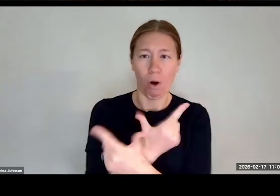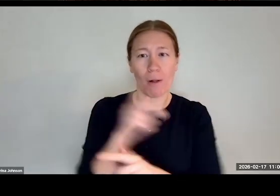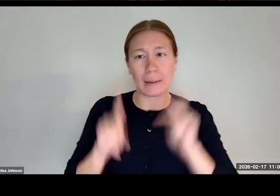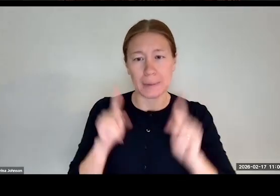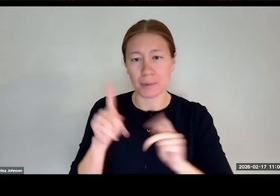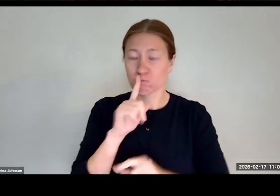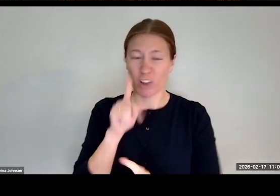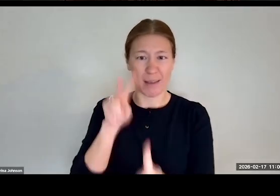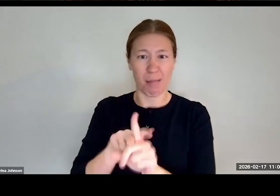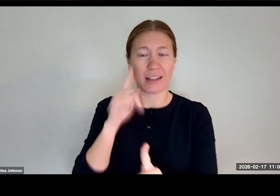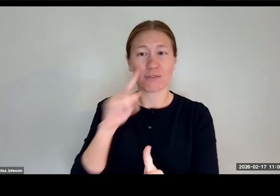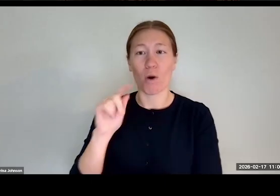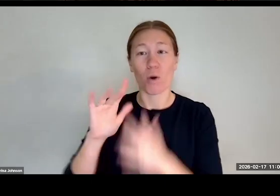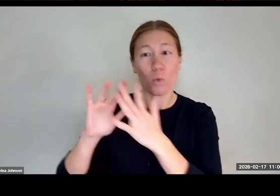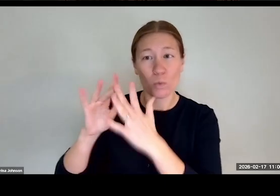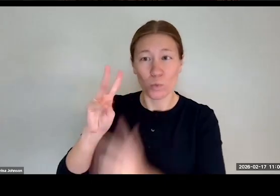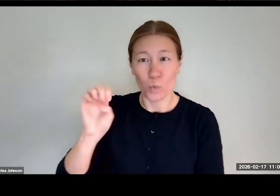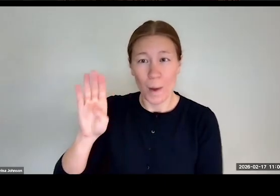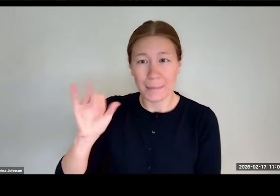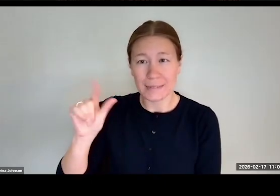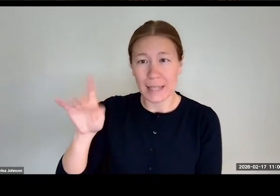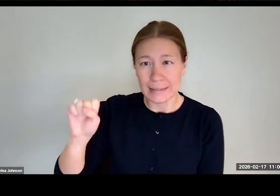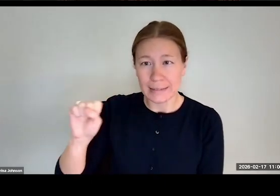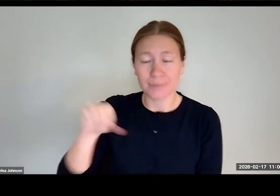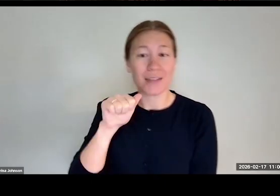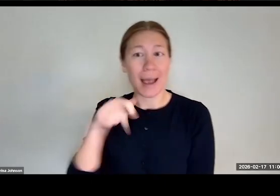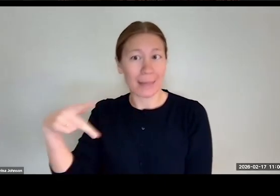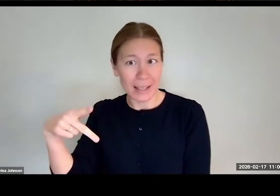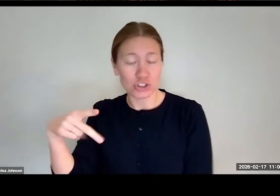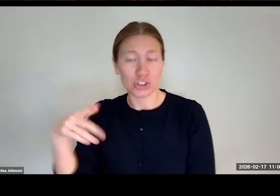and applications that we are hosting at the university that documents presentations